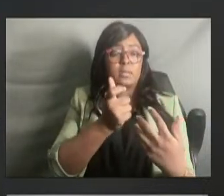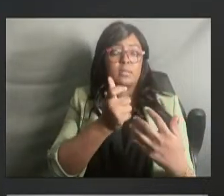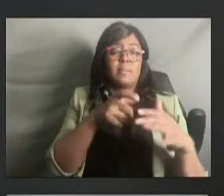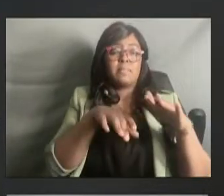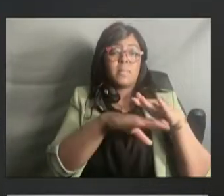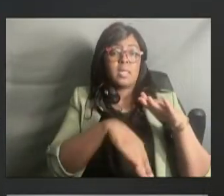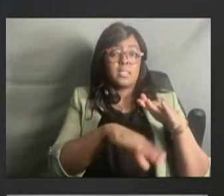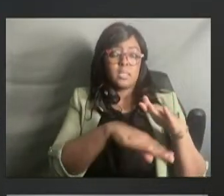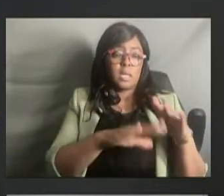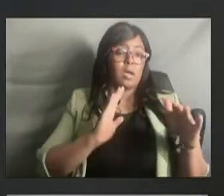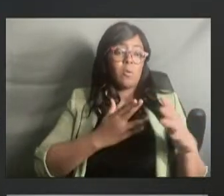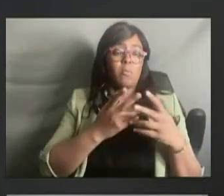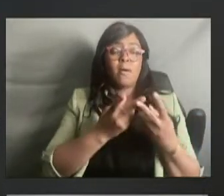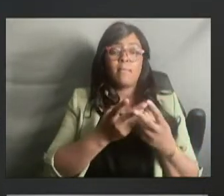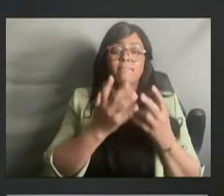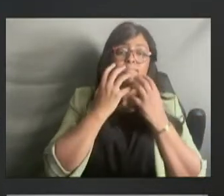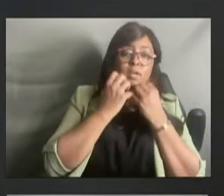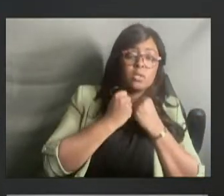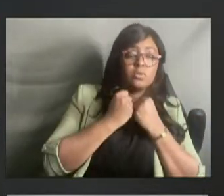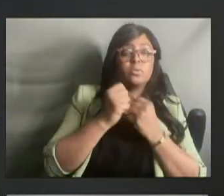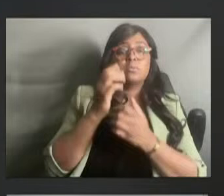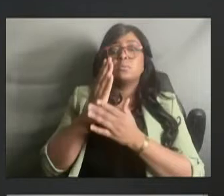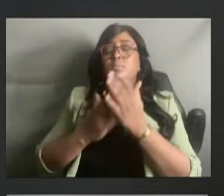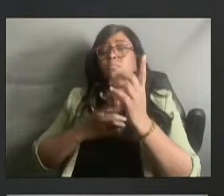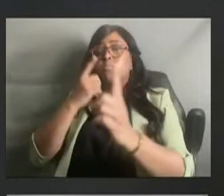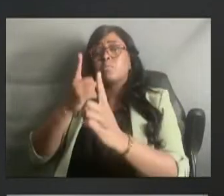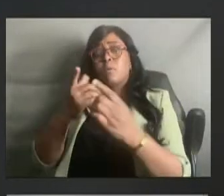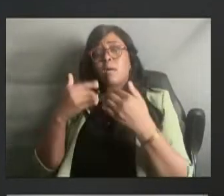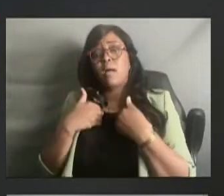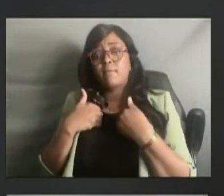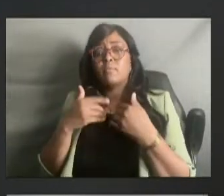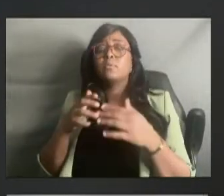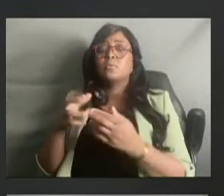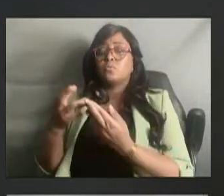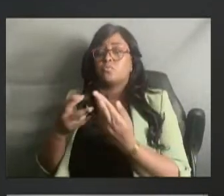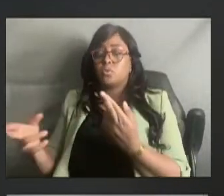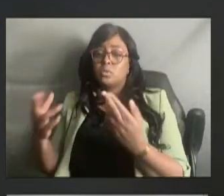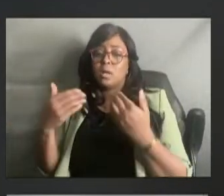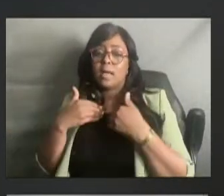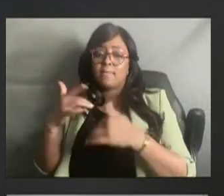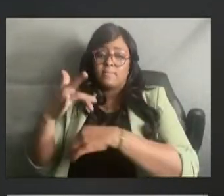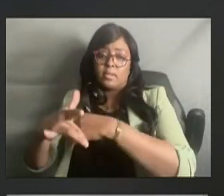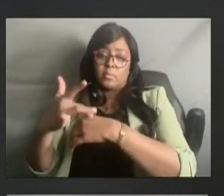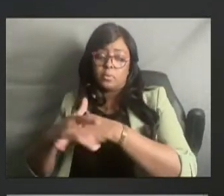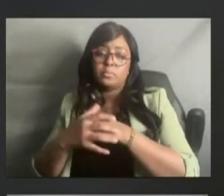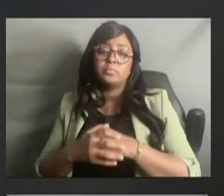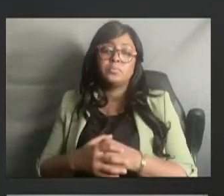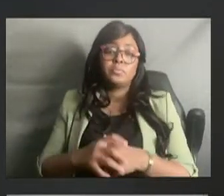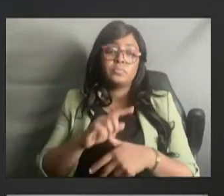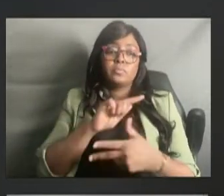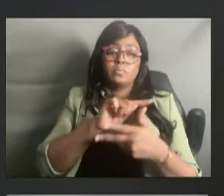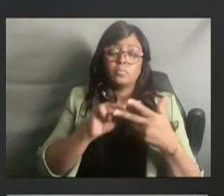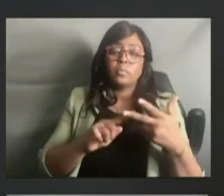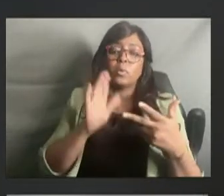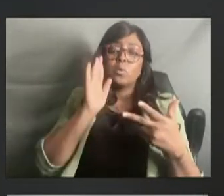begins with aligning a little bit of the basics of our values,